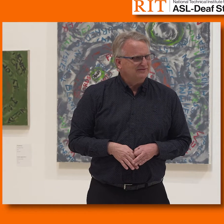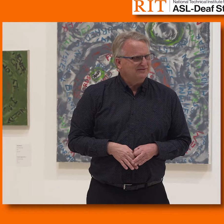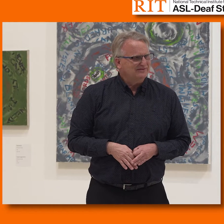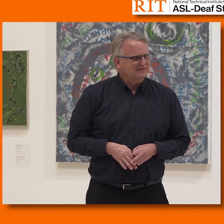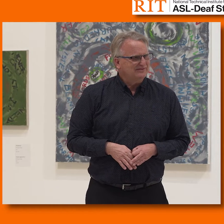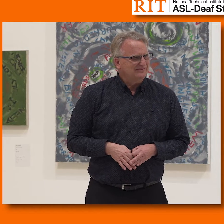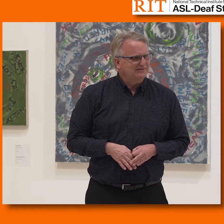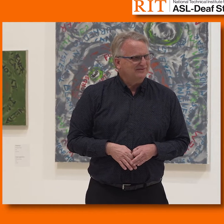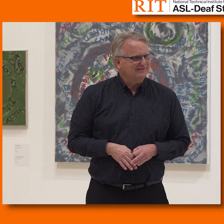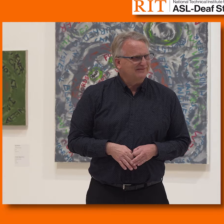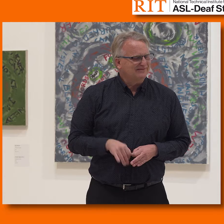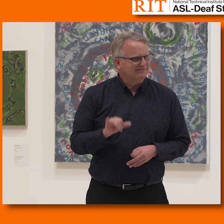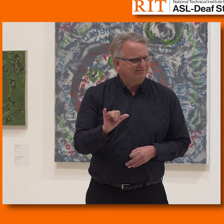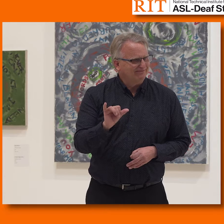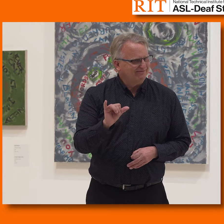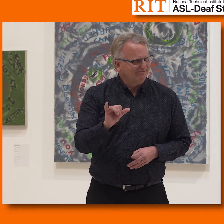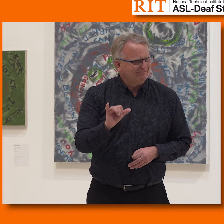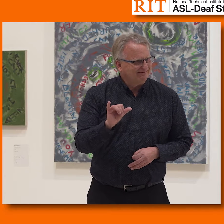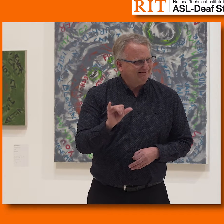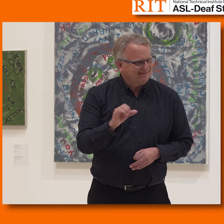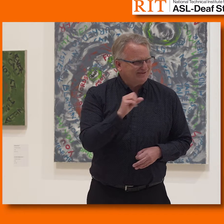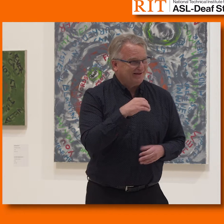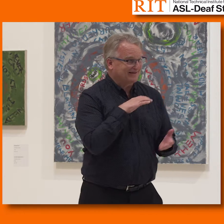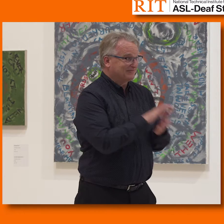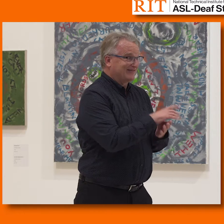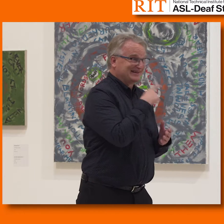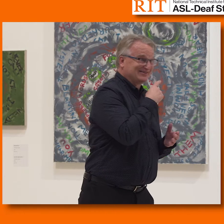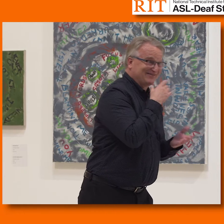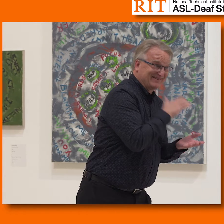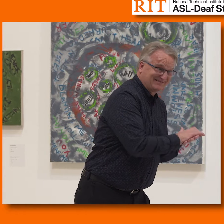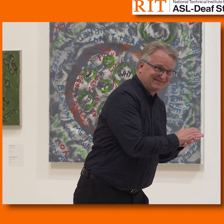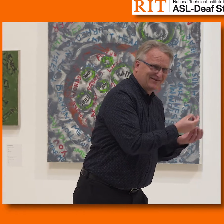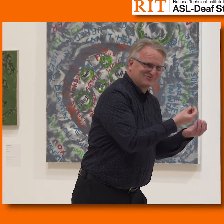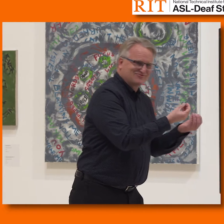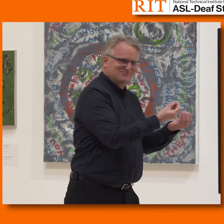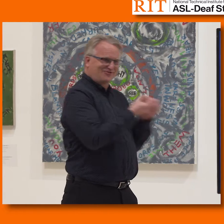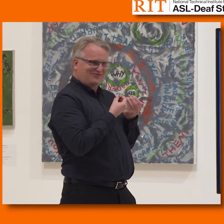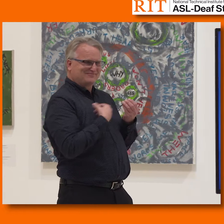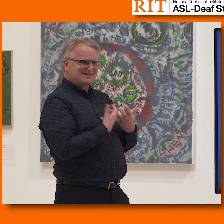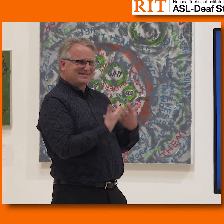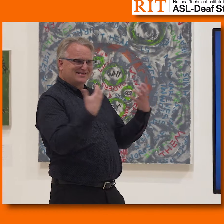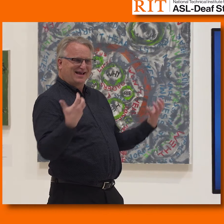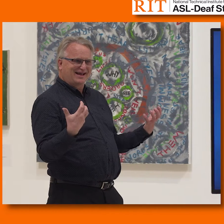so that my presence is important. I'm the one who's speaking. So, I'm married to a hearing wife,